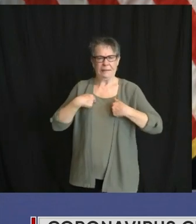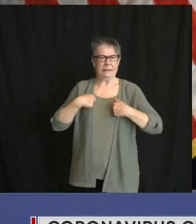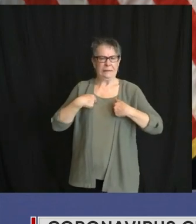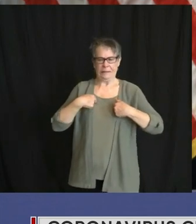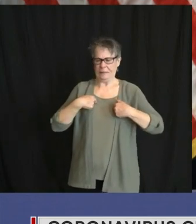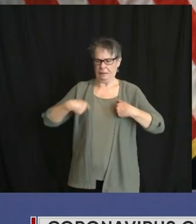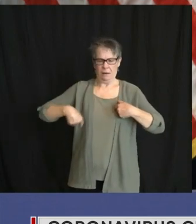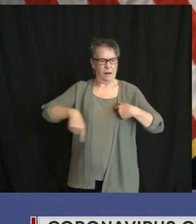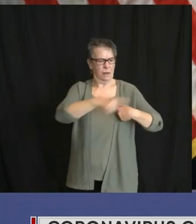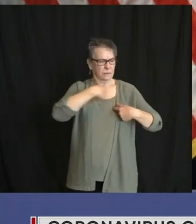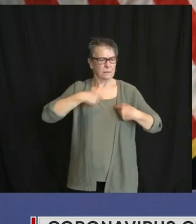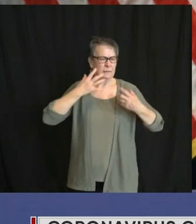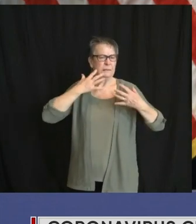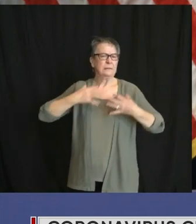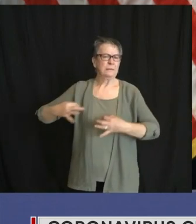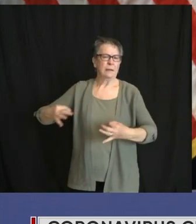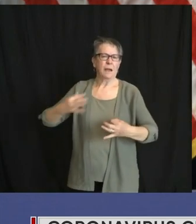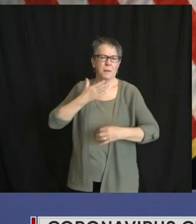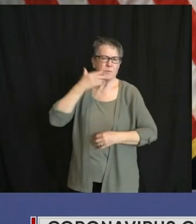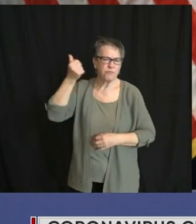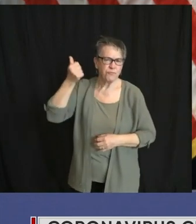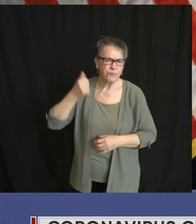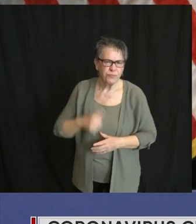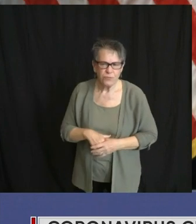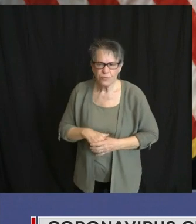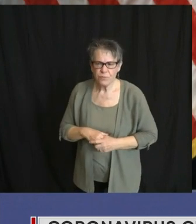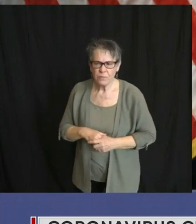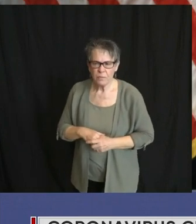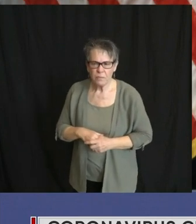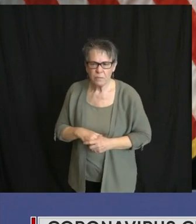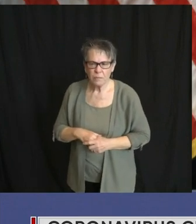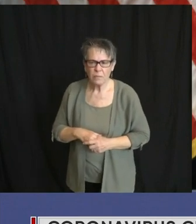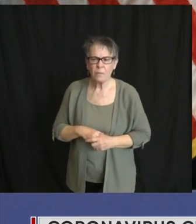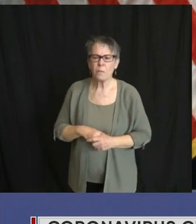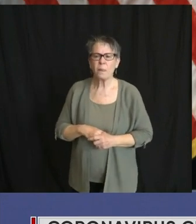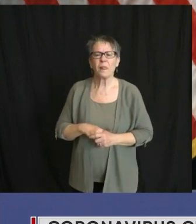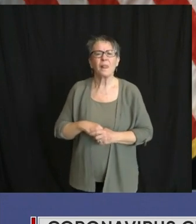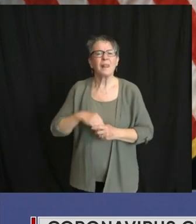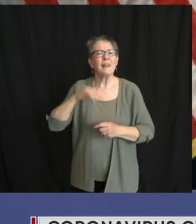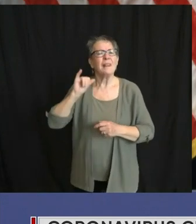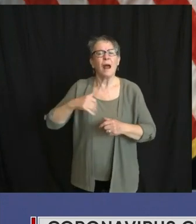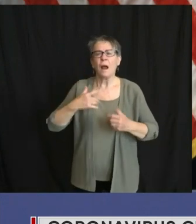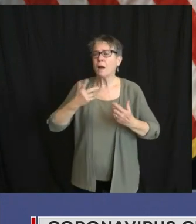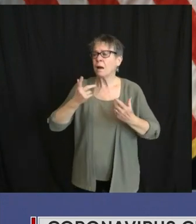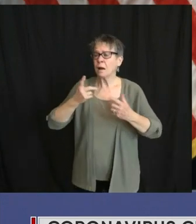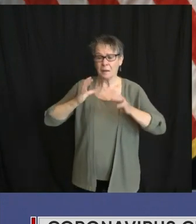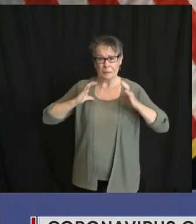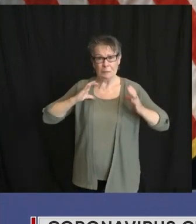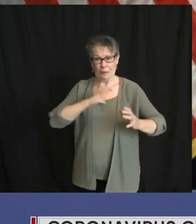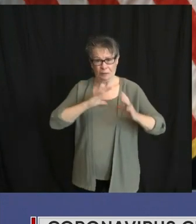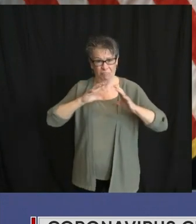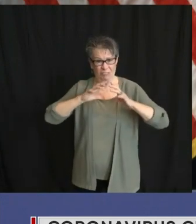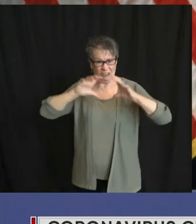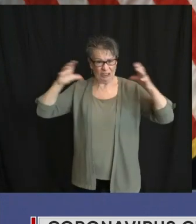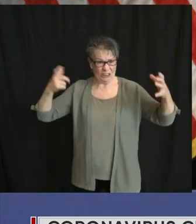ADVICE, PARTICULARLY FROM A